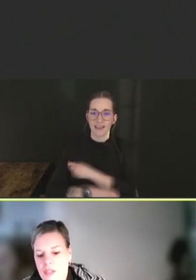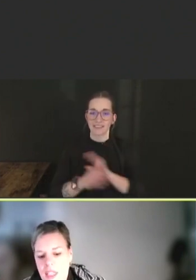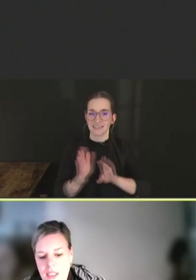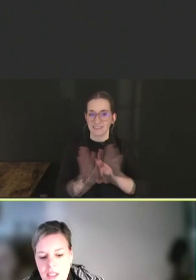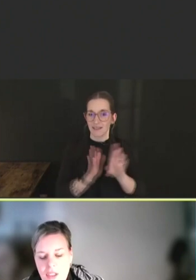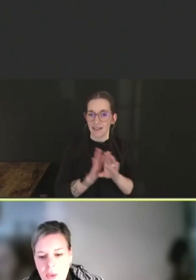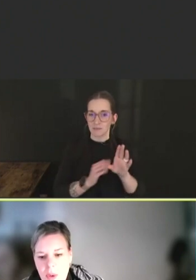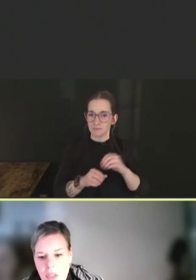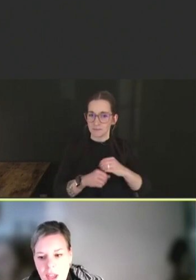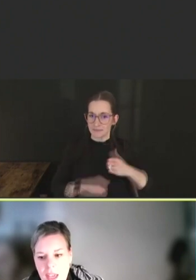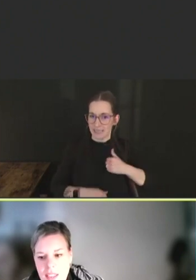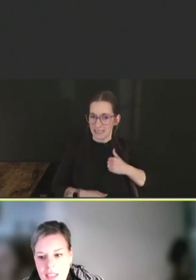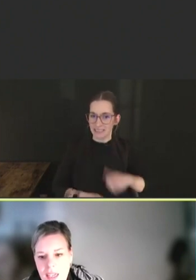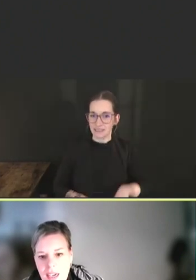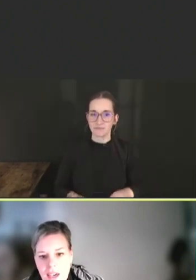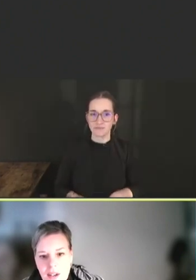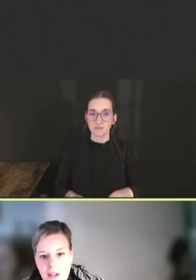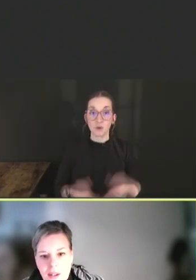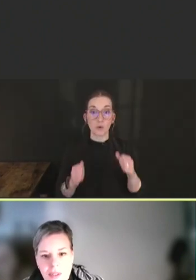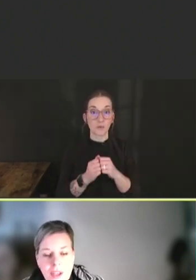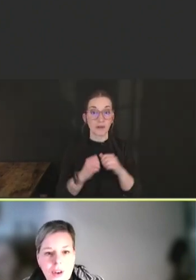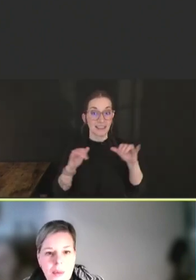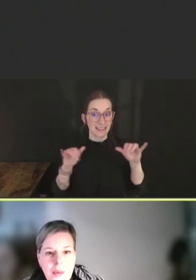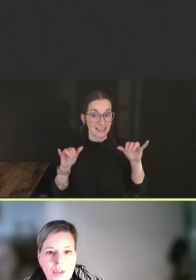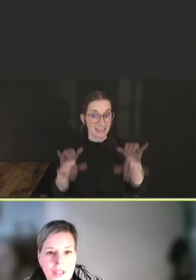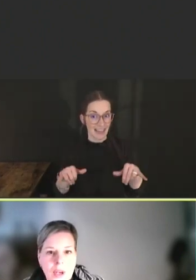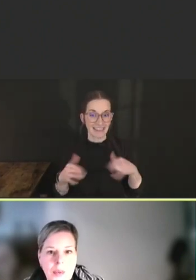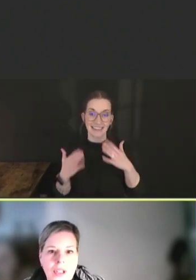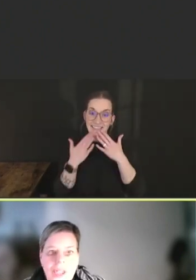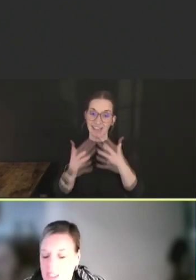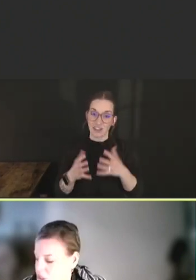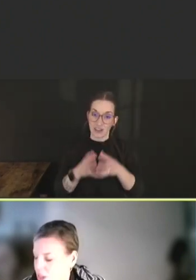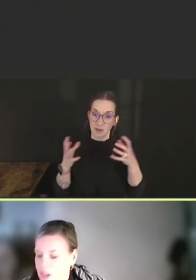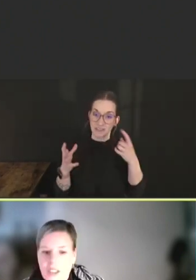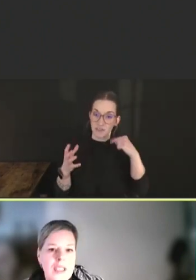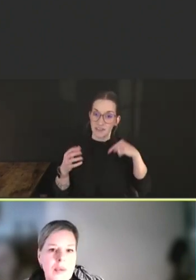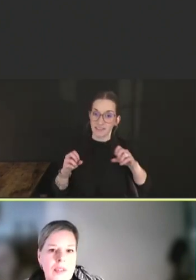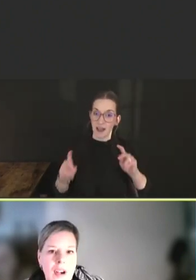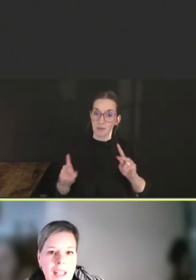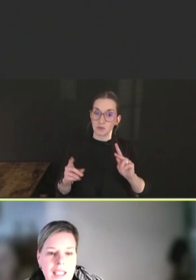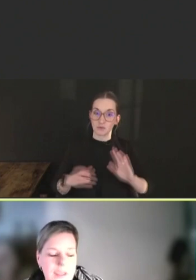So with that, thank you very much for this opportunity to share some of our highlights.